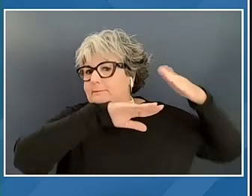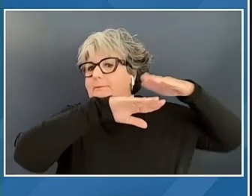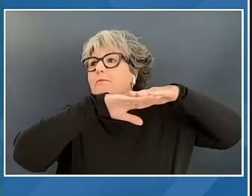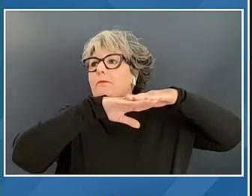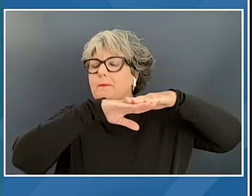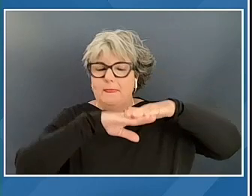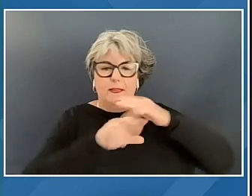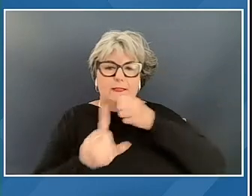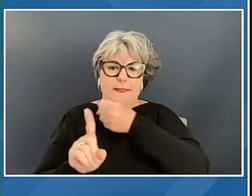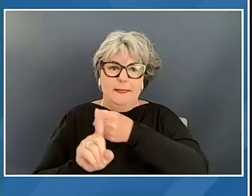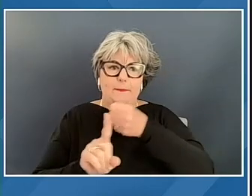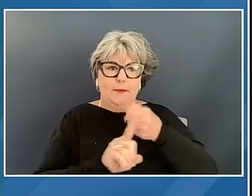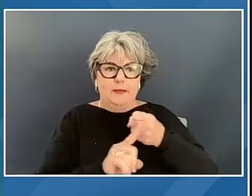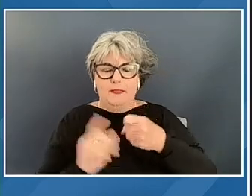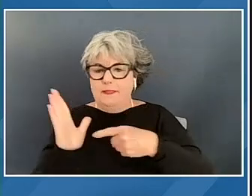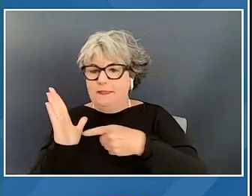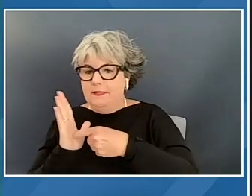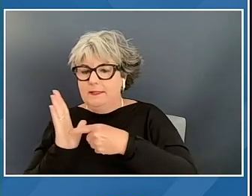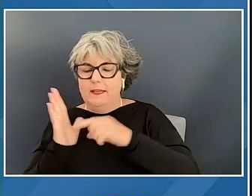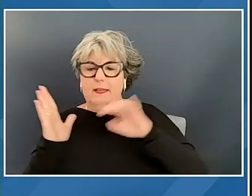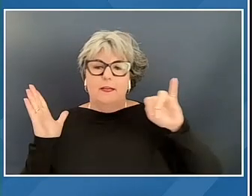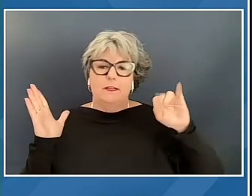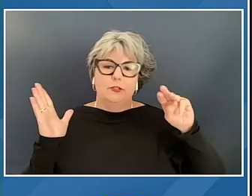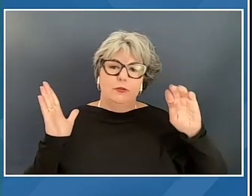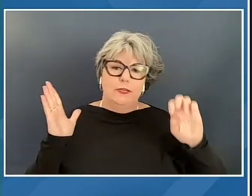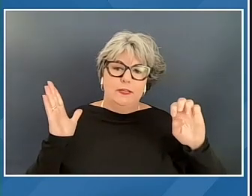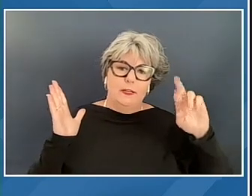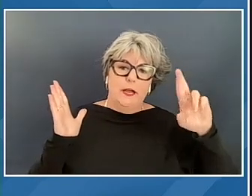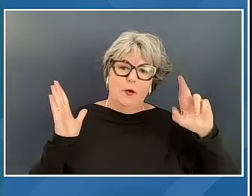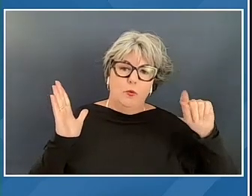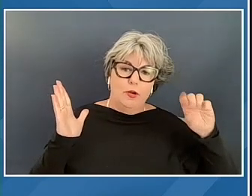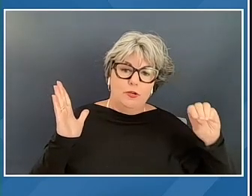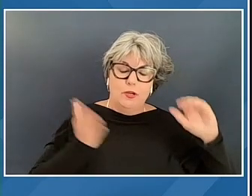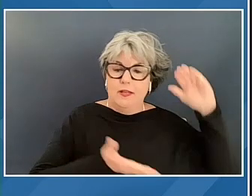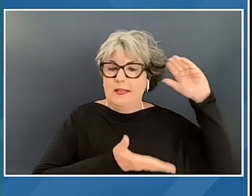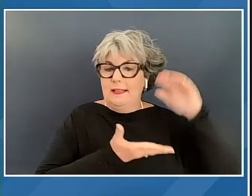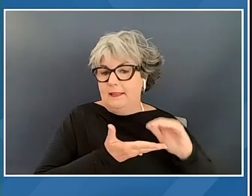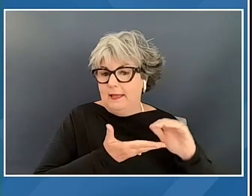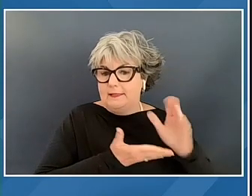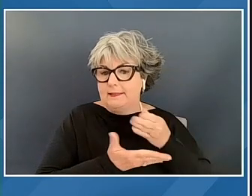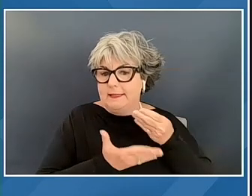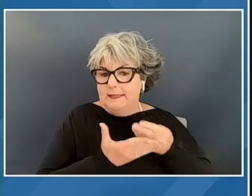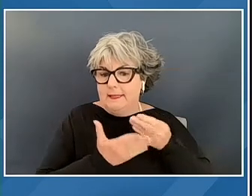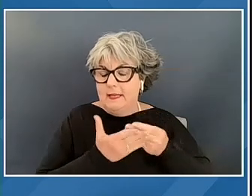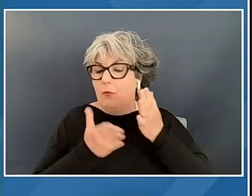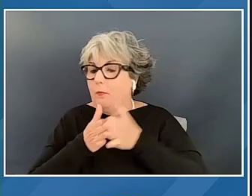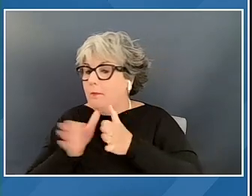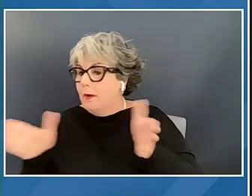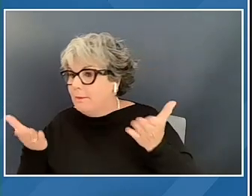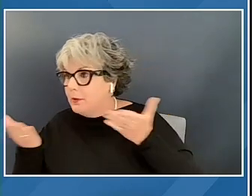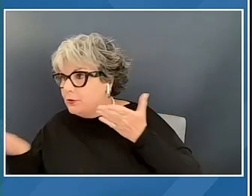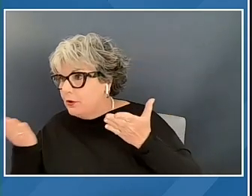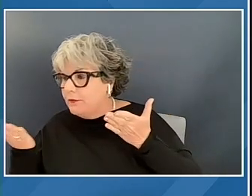to income ratio. They have been earning less income because they're working in public service. They've been told to never consolidate